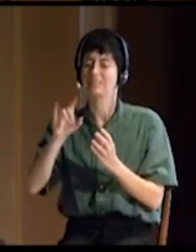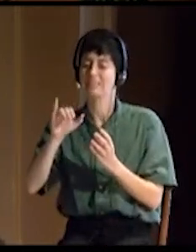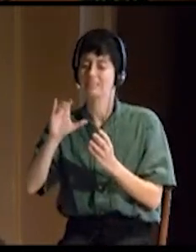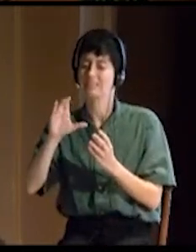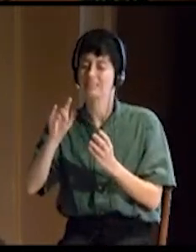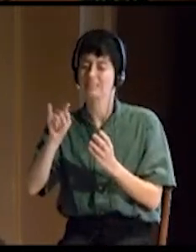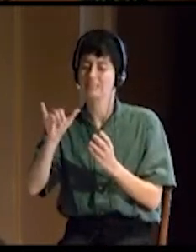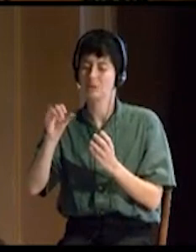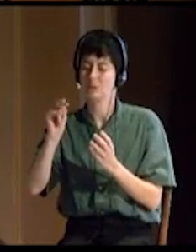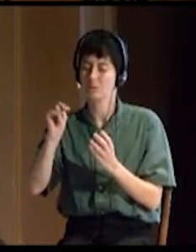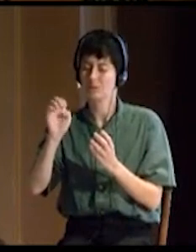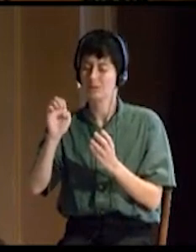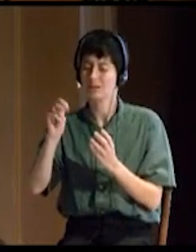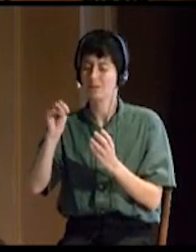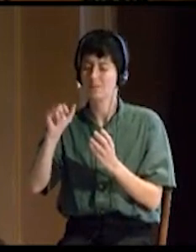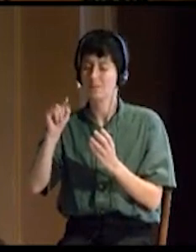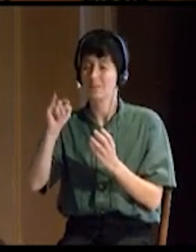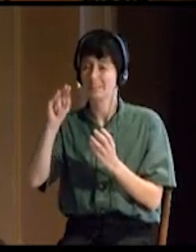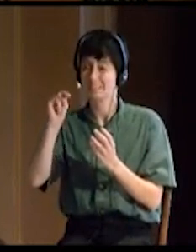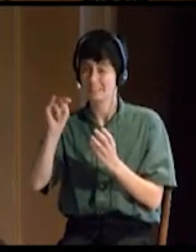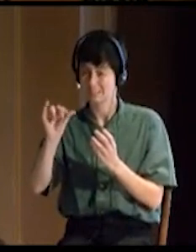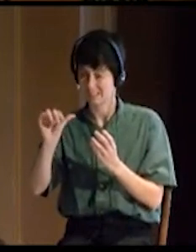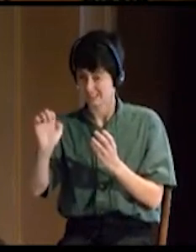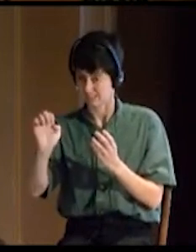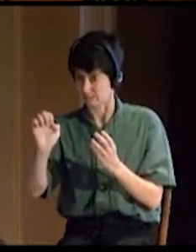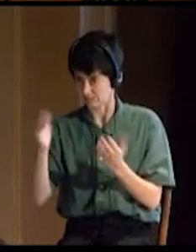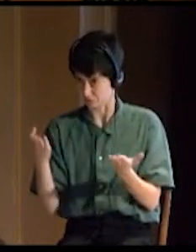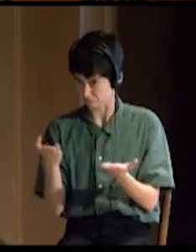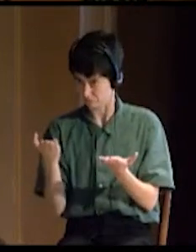to test different assessments of biodiversity.